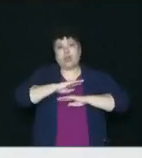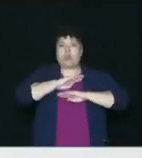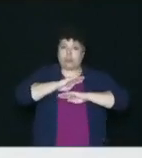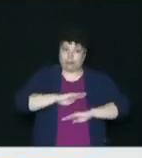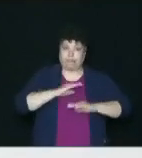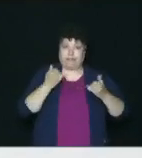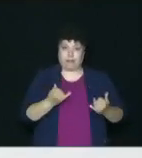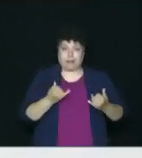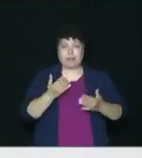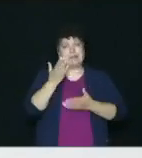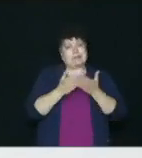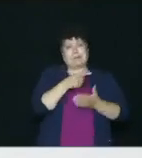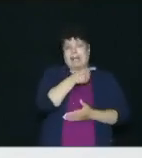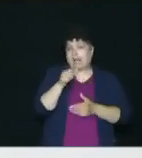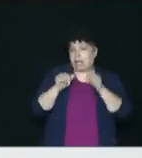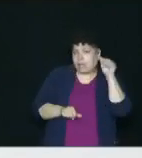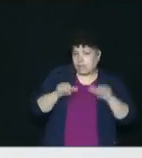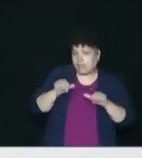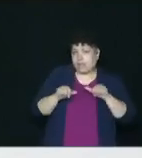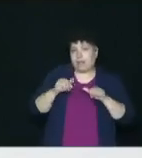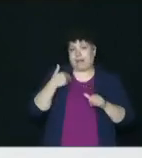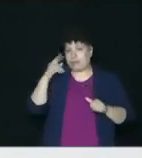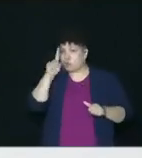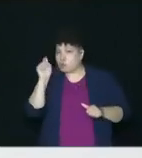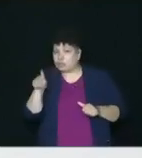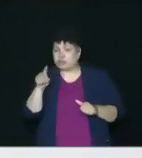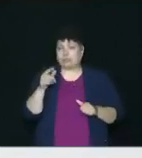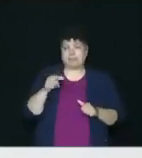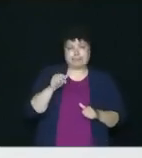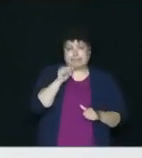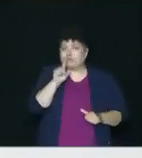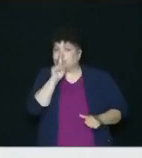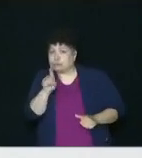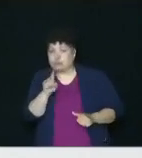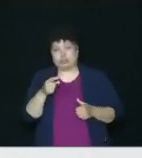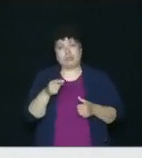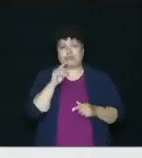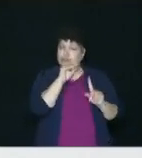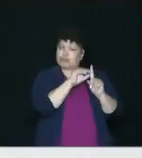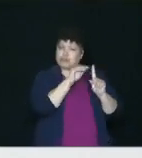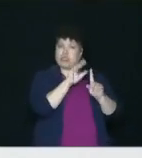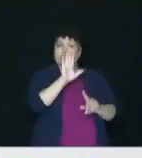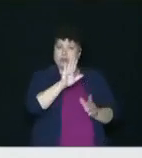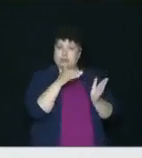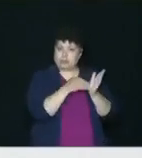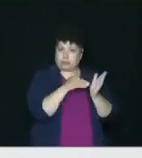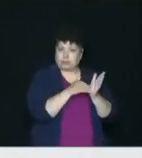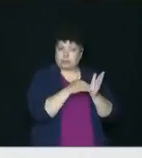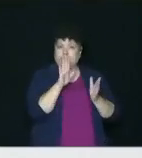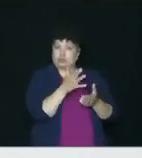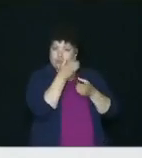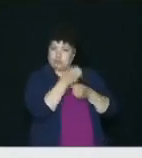THOSE WHO STAY UP-TO-DATE WITH COVID-19 VACCINES AND THE BOOSTERS RECOMMENDED FOR THEM. SPIKE VAX SPIKE VAX.